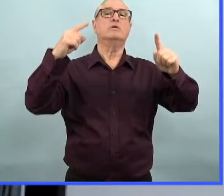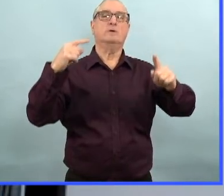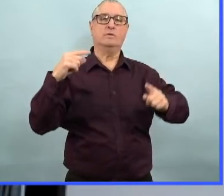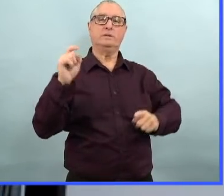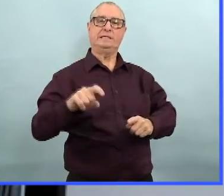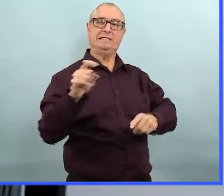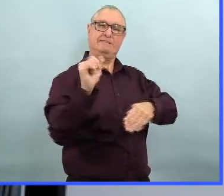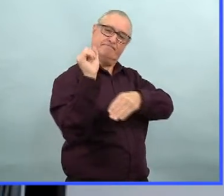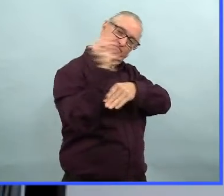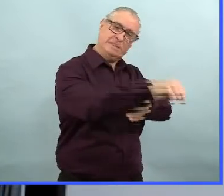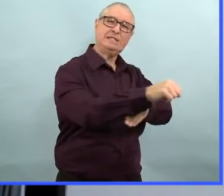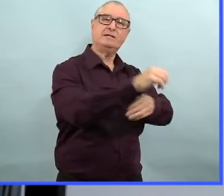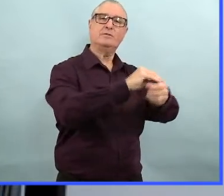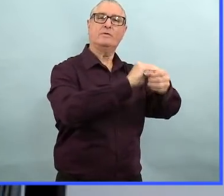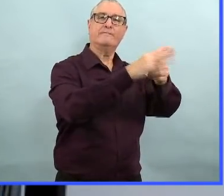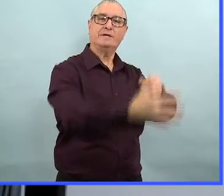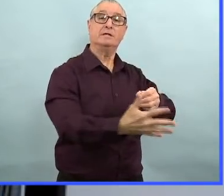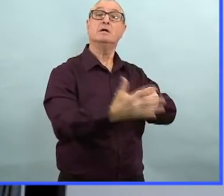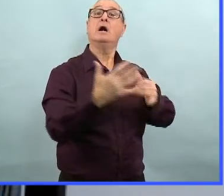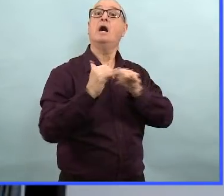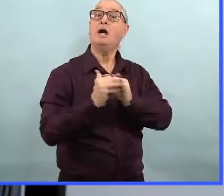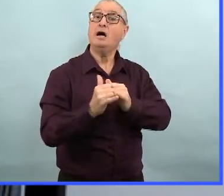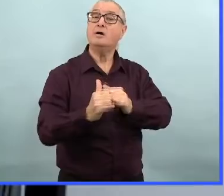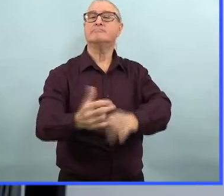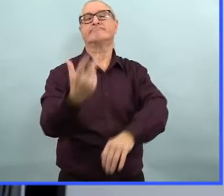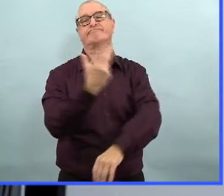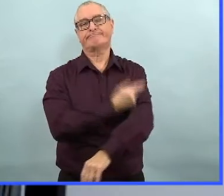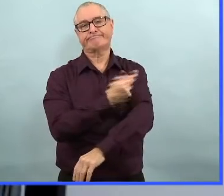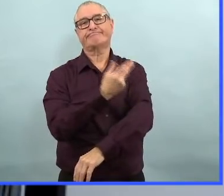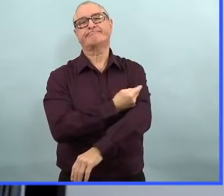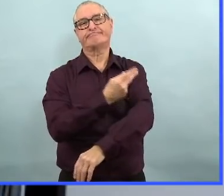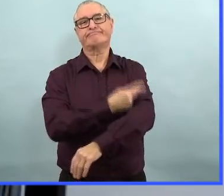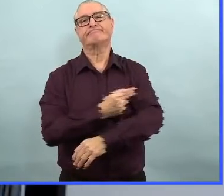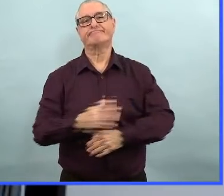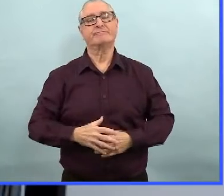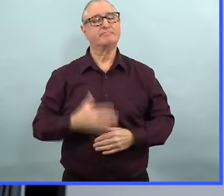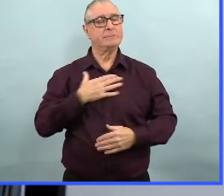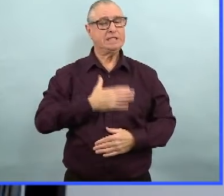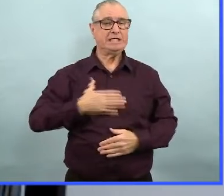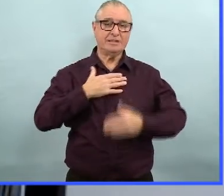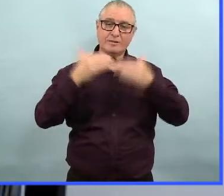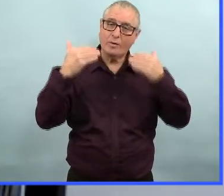so doing this getting your vaccine along with following all the public health guidance that dr